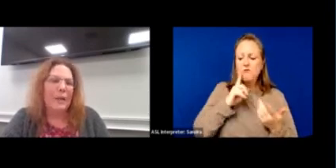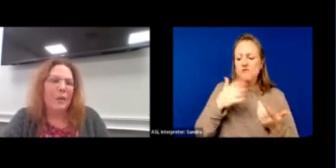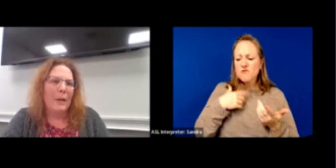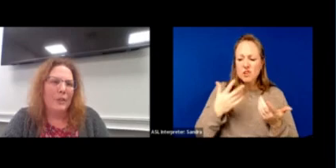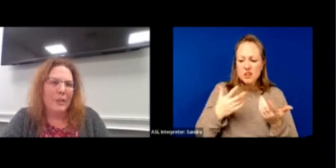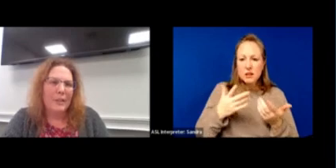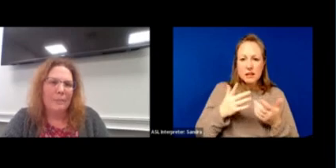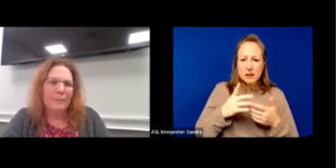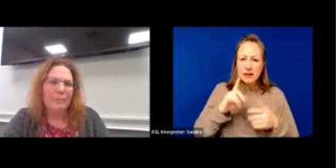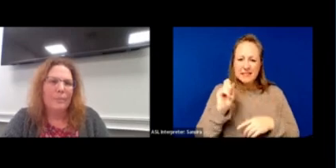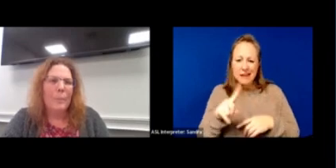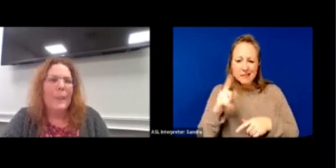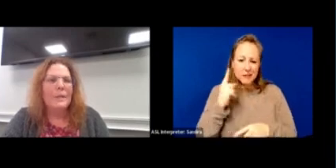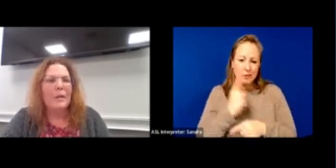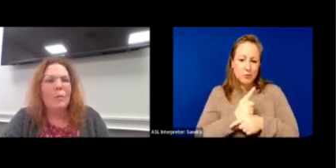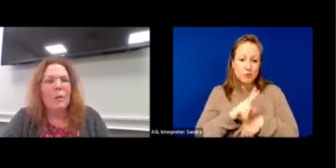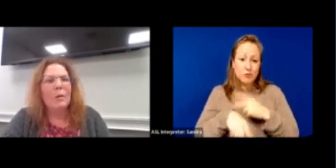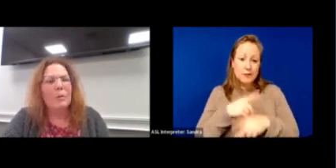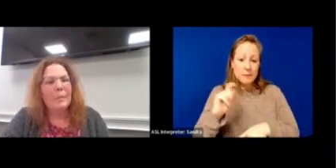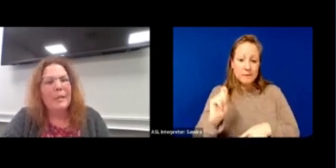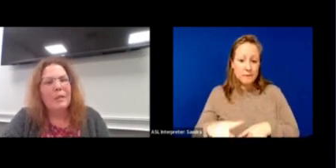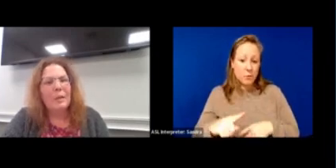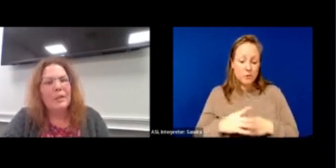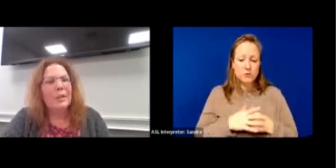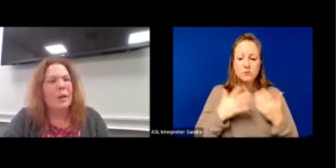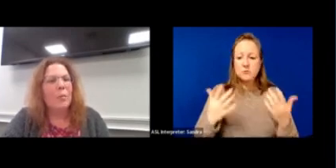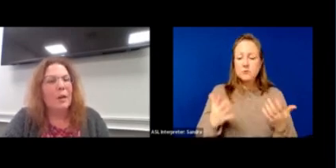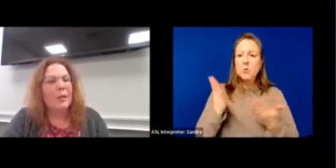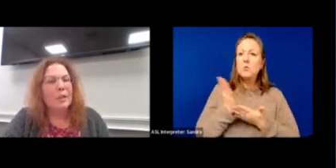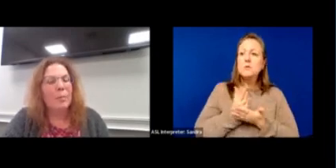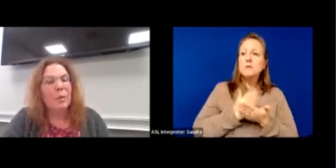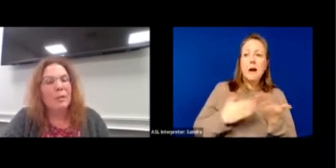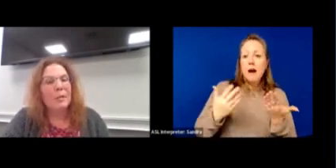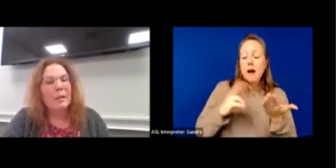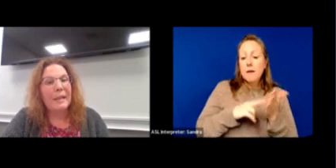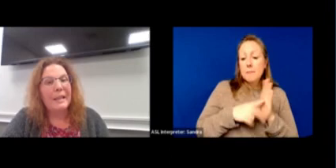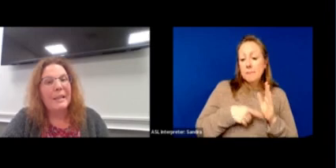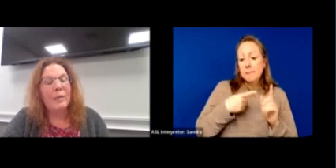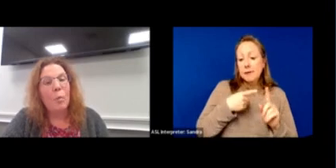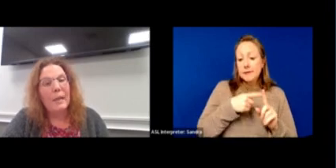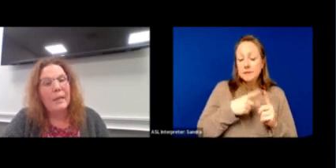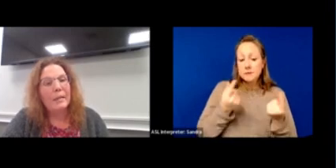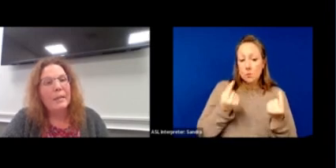the right questions. So some of these questions are, what are the supports needed and wanted?